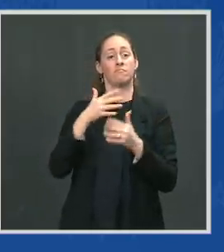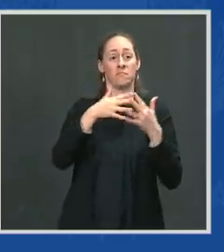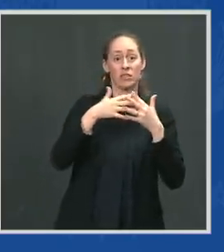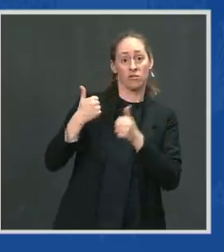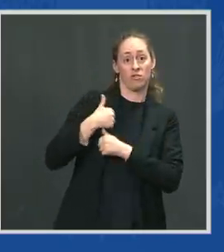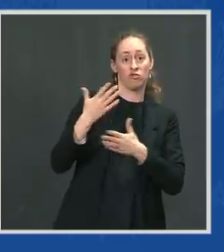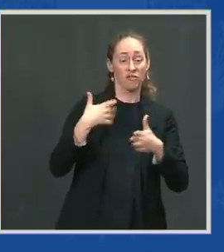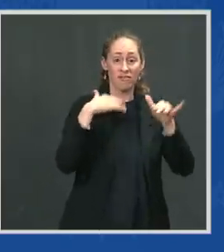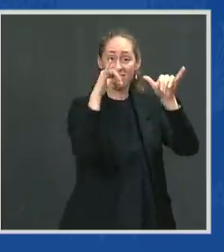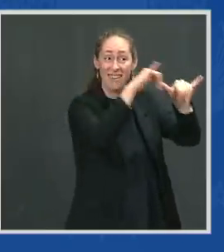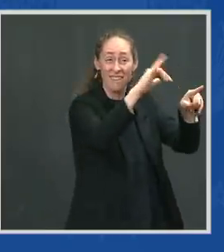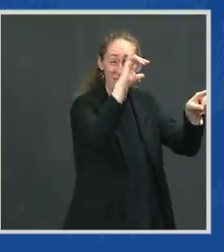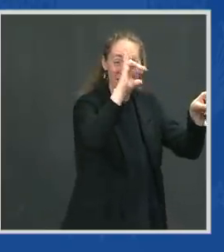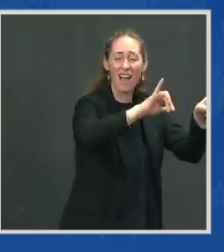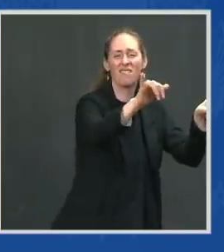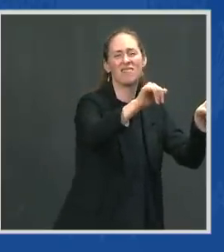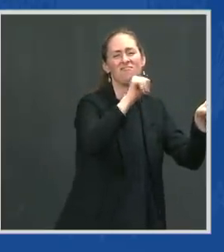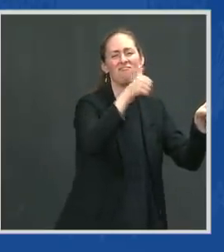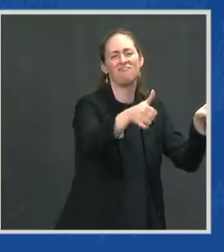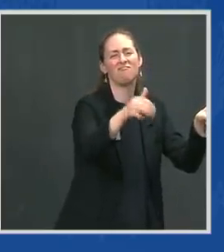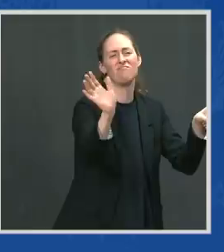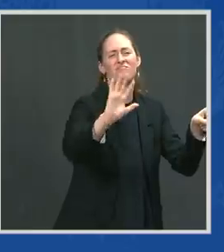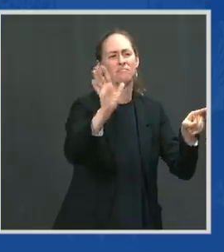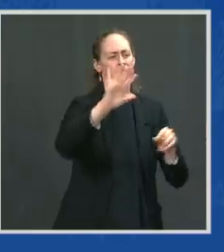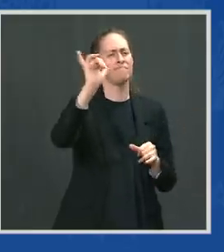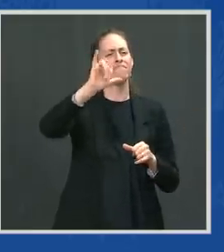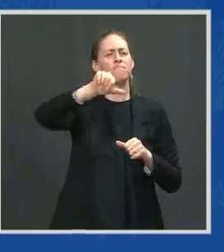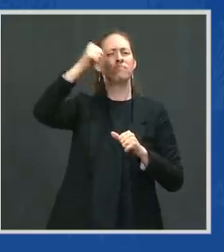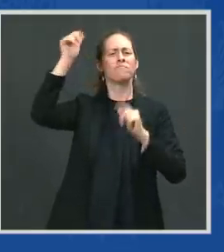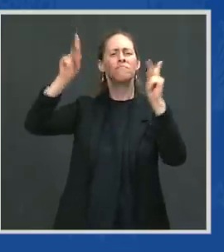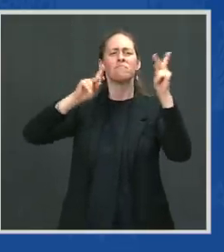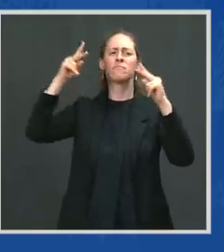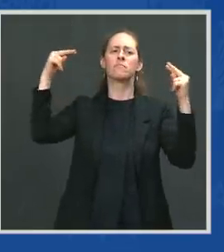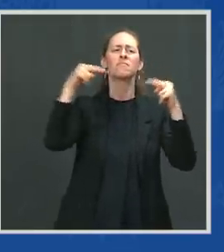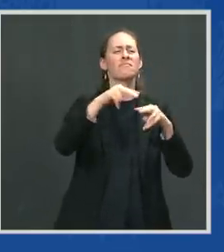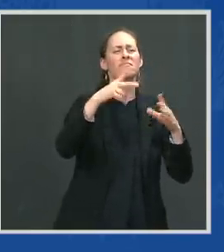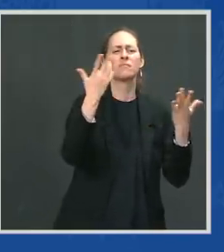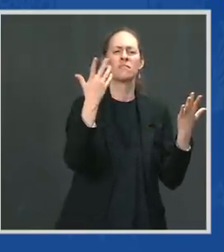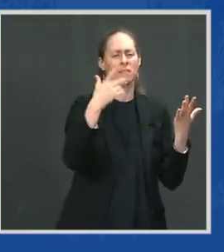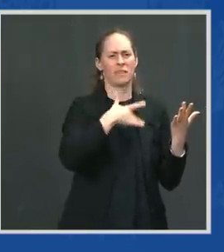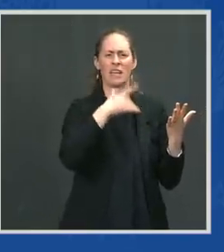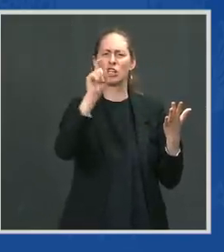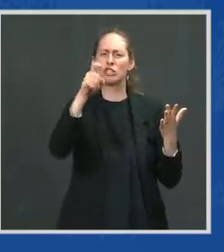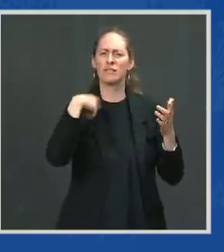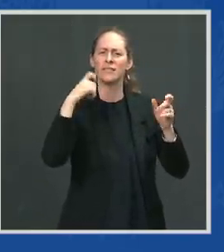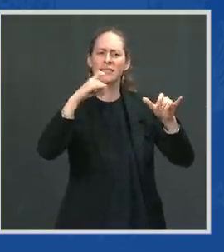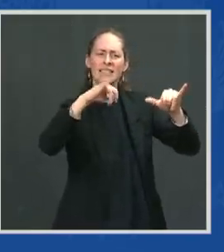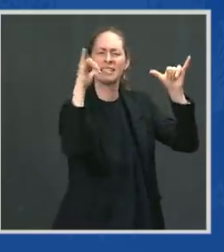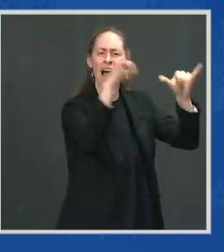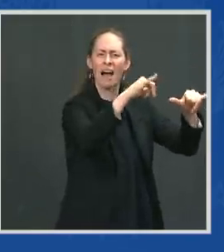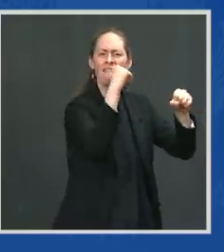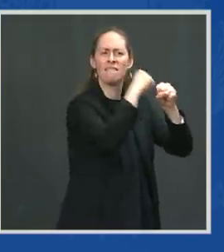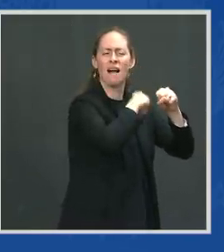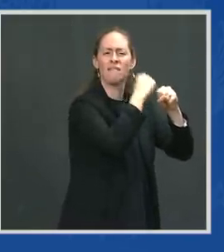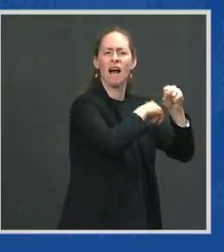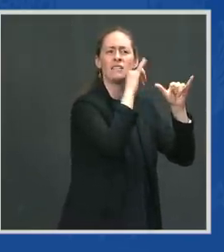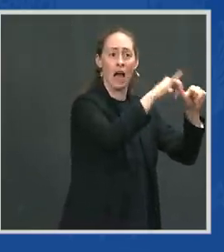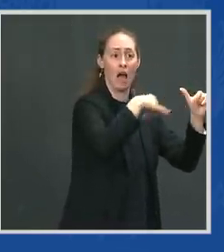I also know there are many who will argue that we should stay -- stay fighting in Afghanistan because withdrawal would damage America's credibility